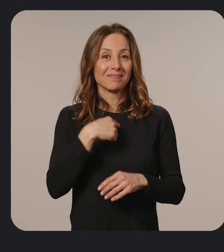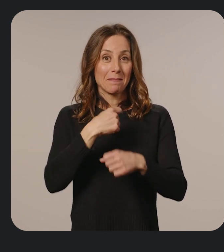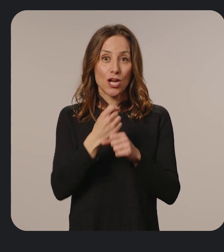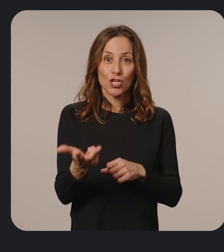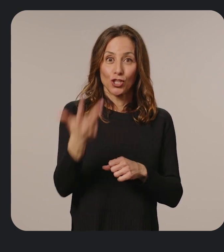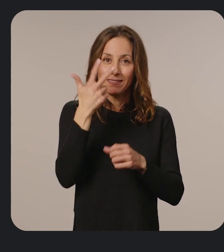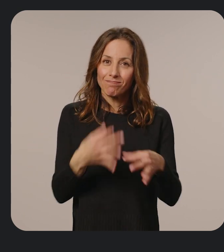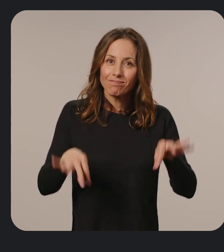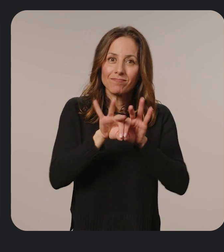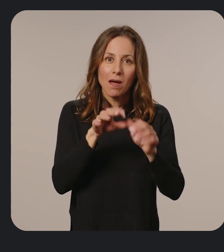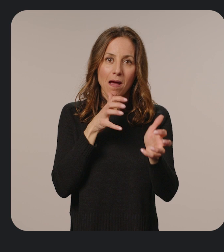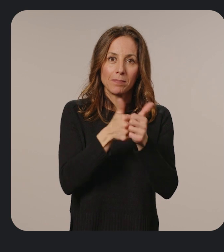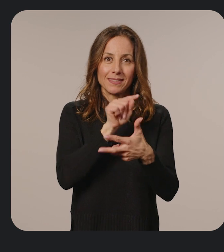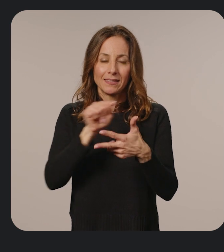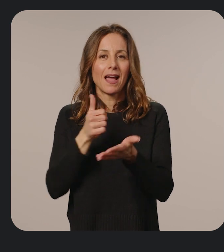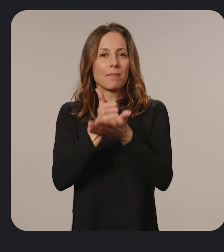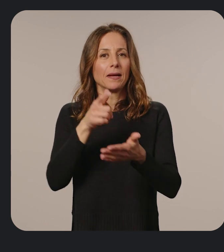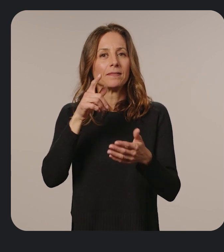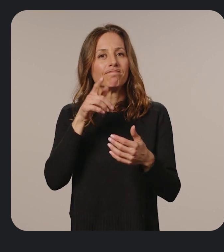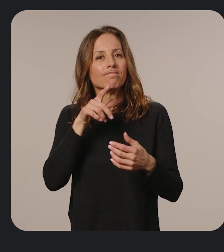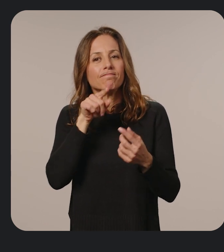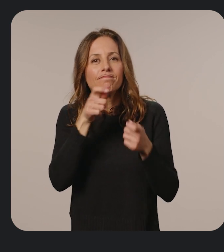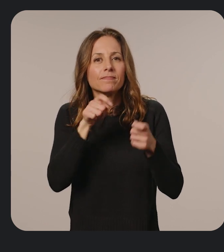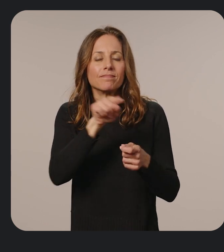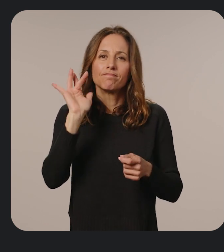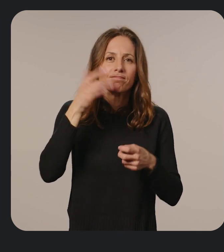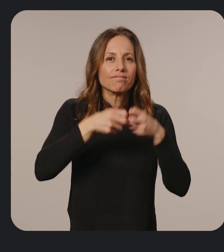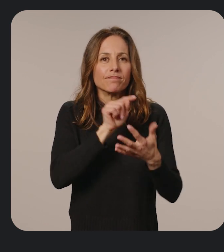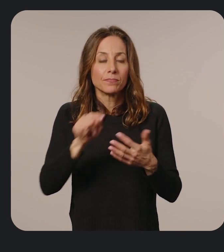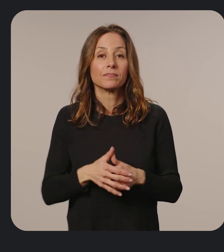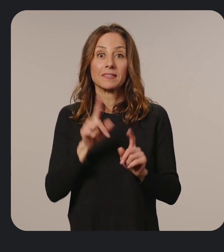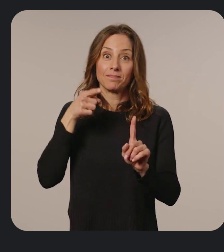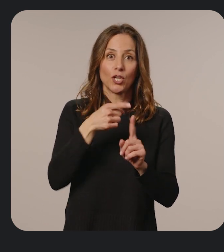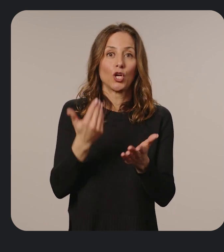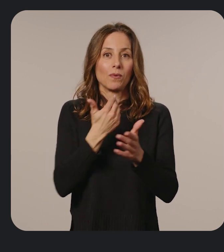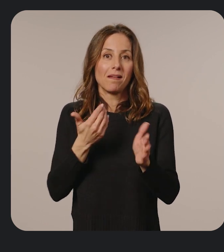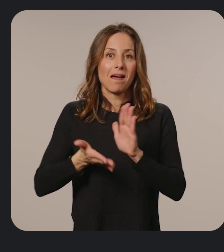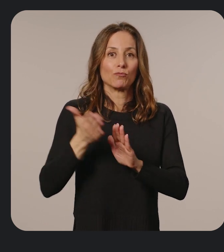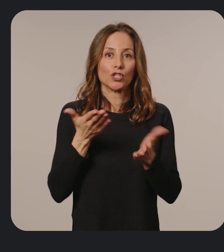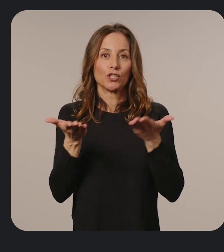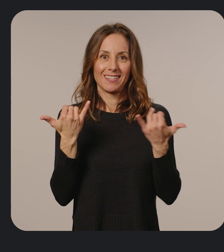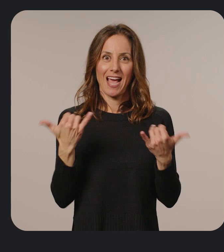We have made three major updates to help you address your ML pain points. In particular, the new Acceleration Service